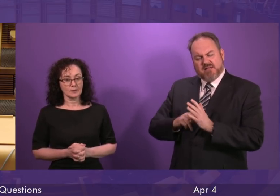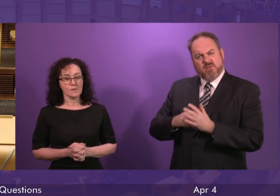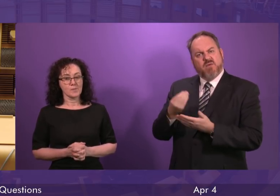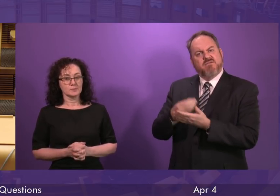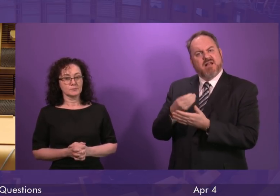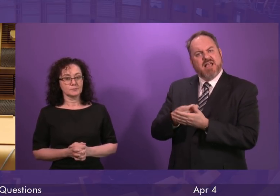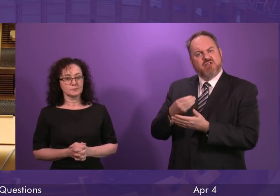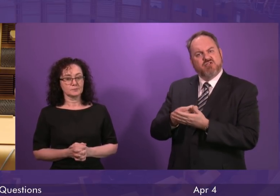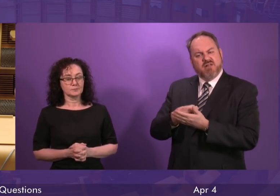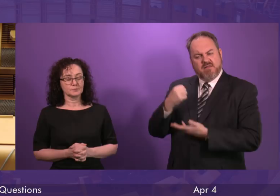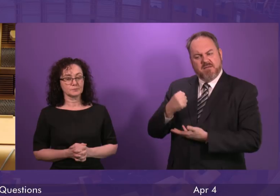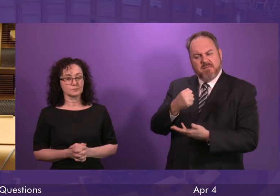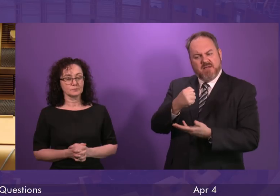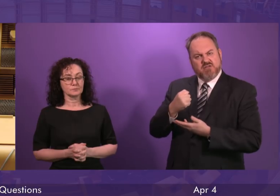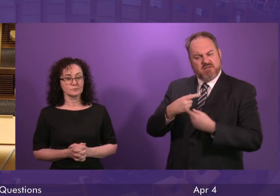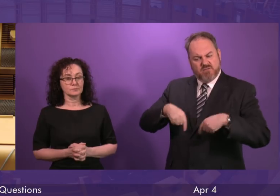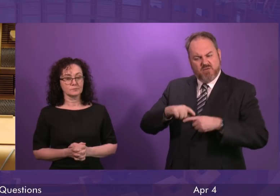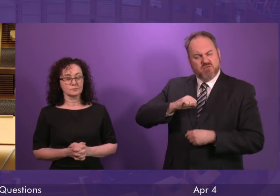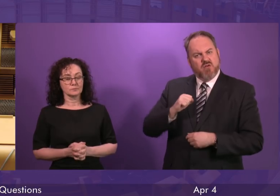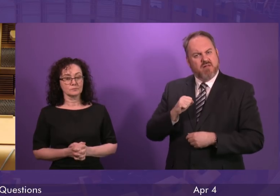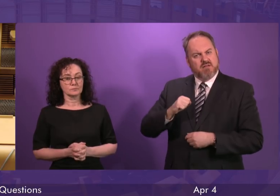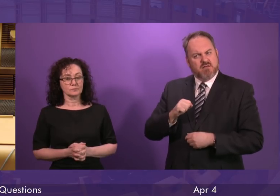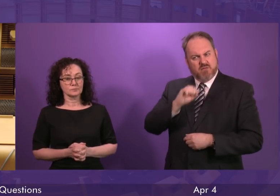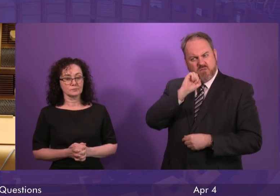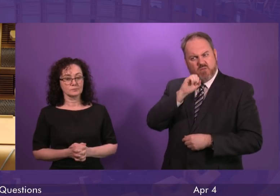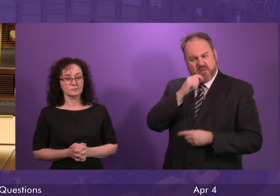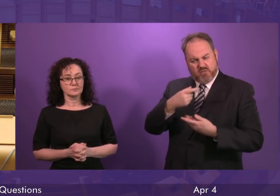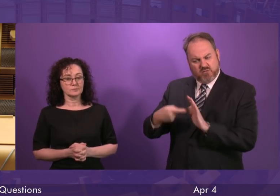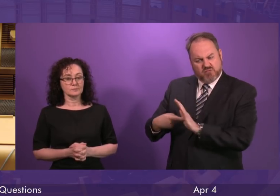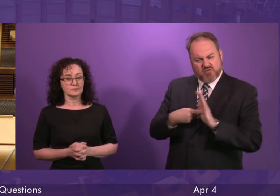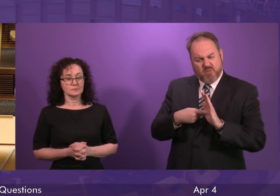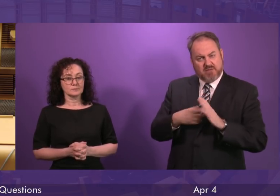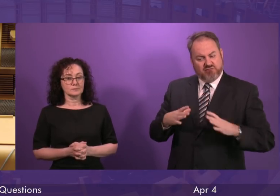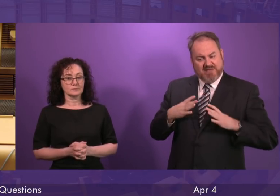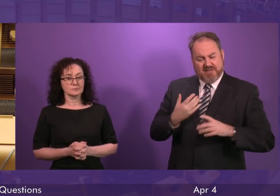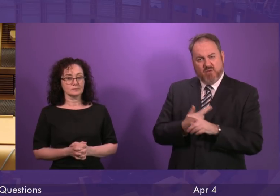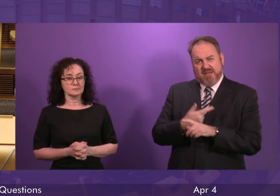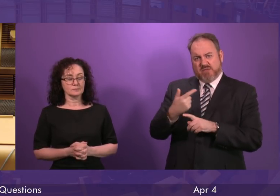Will she commit to presenting her proposals for consideration by the Parliament next week,